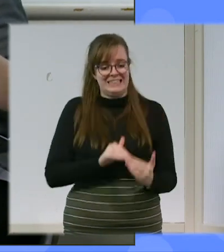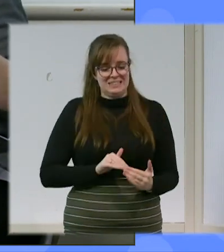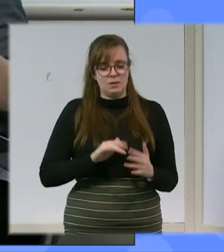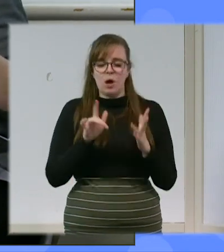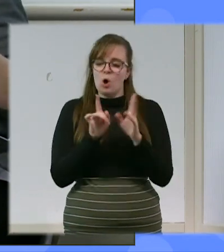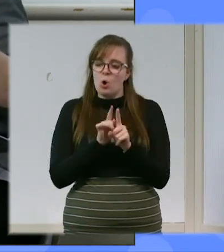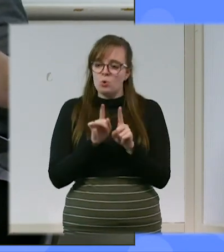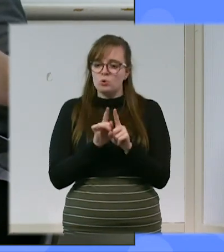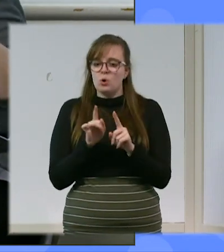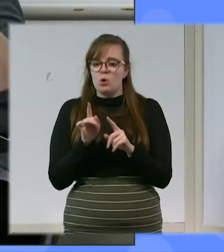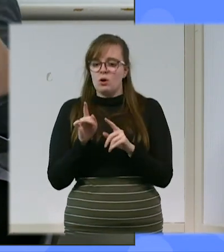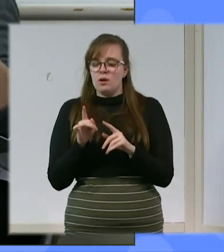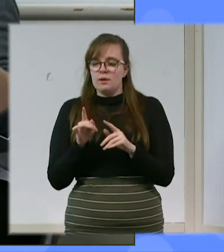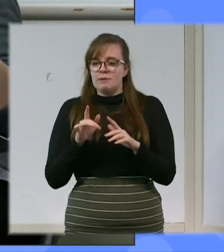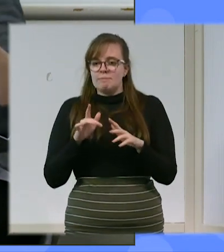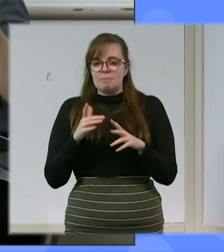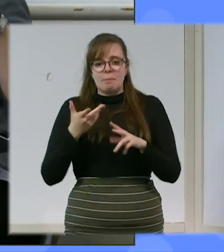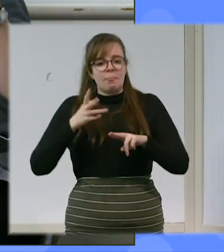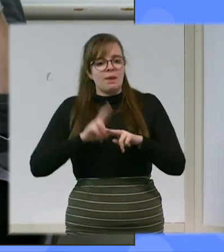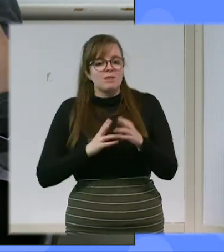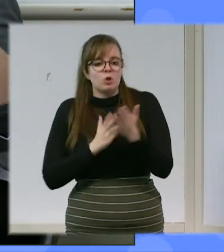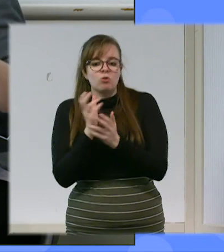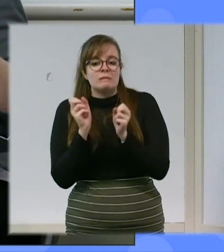behaviors whether that's type of employment whether that's environmental